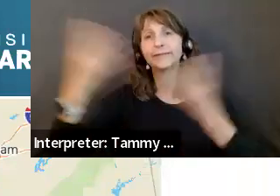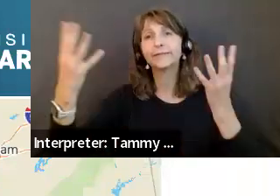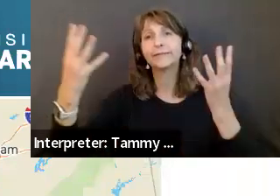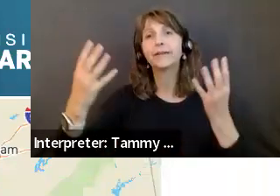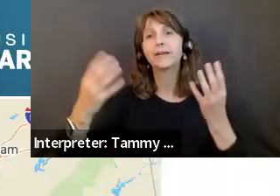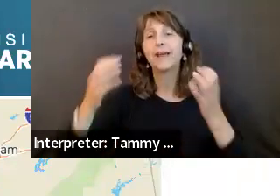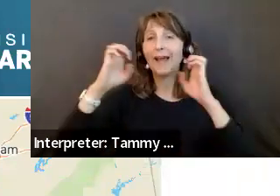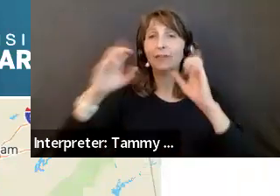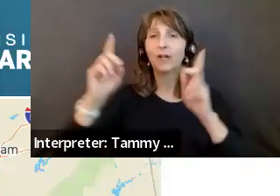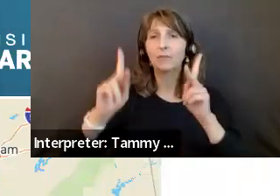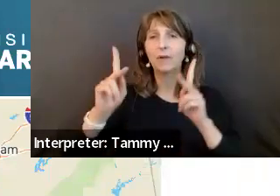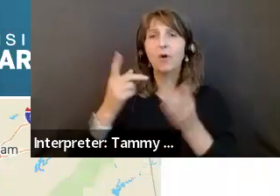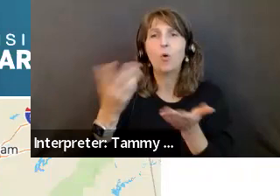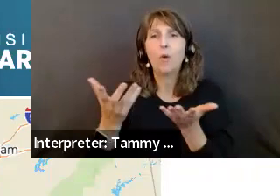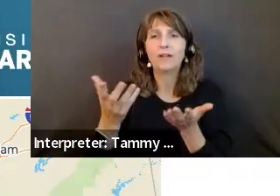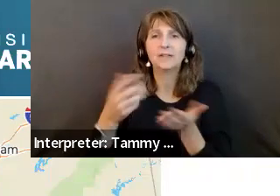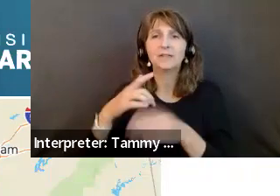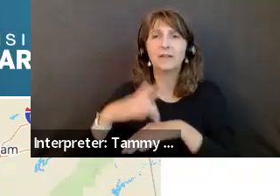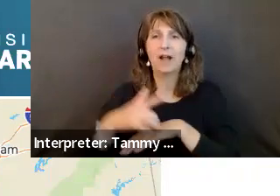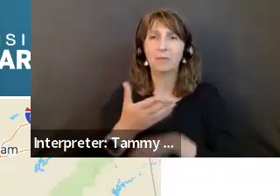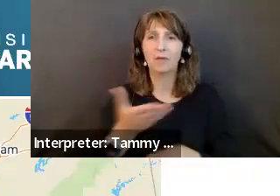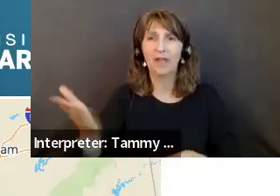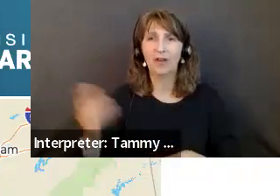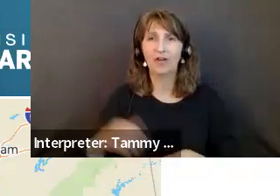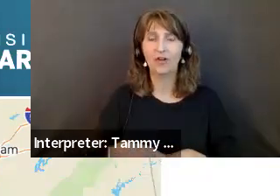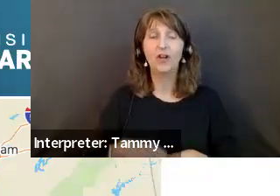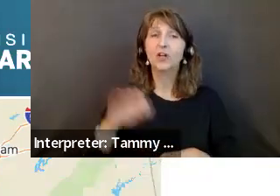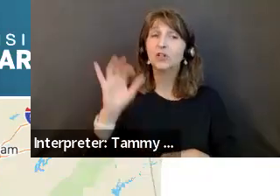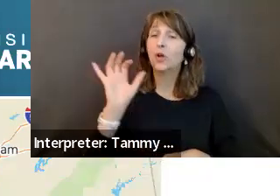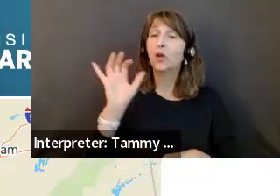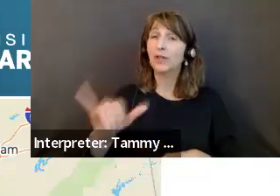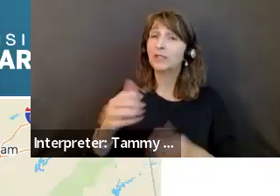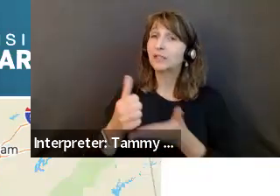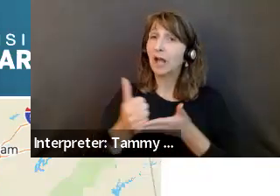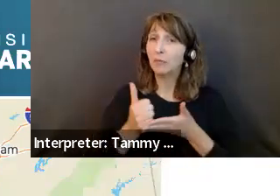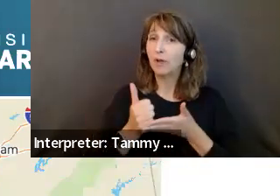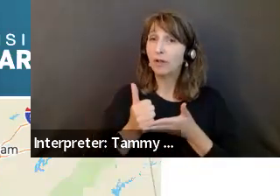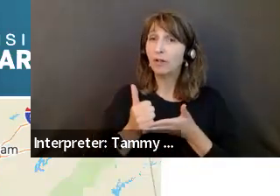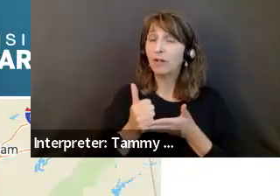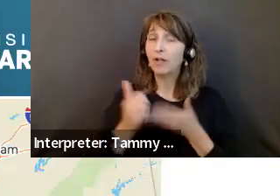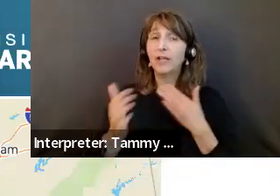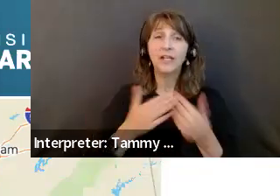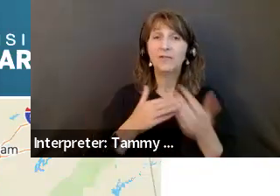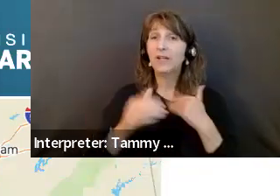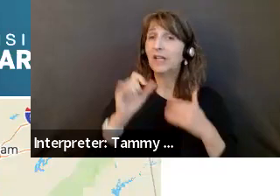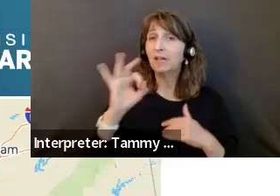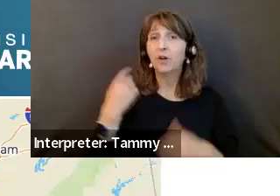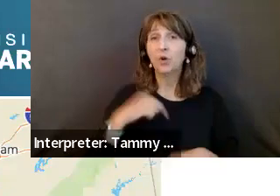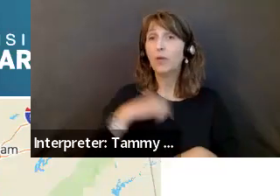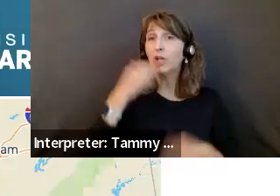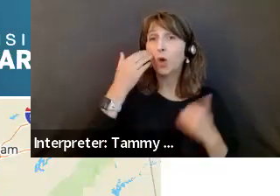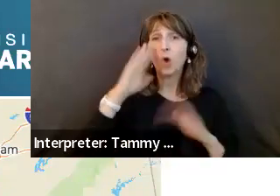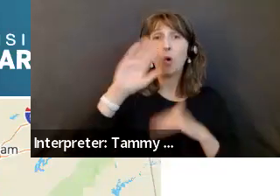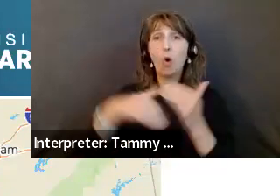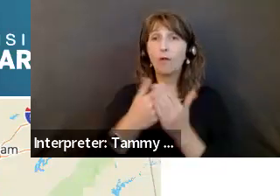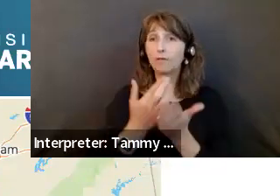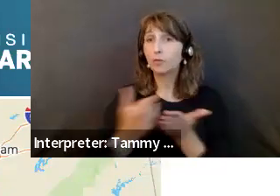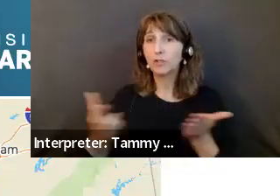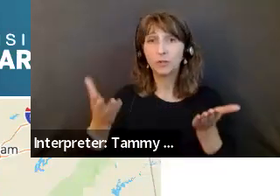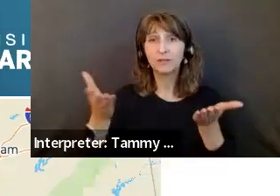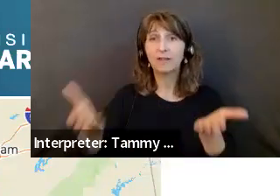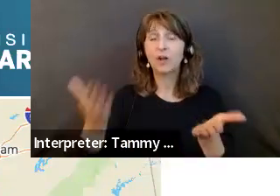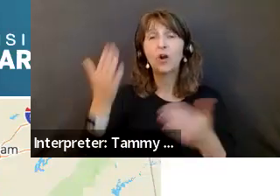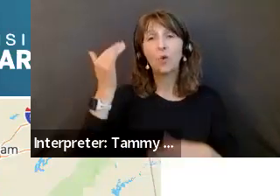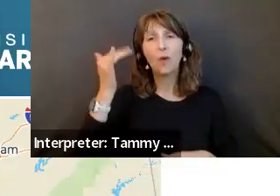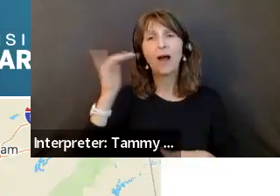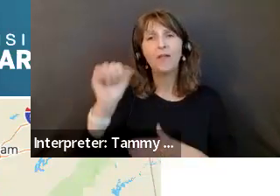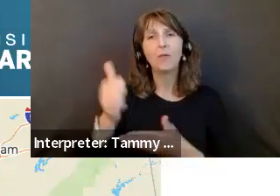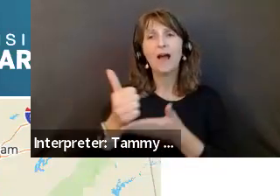So it's still good to know and go through this exercise, even if people don't know all of the potential resources that are there because it will allow us to develop appropriate strategies.